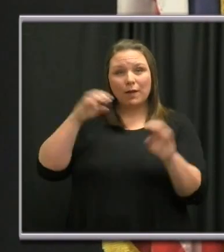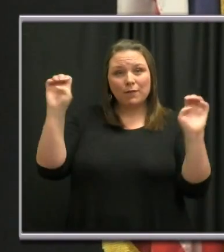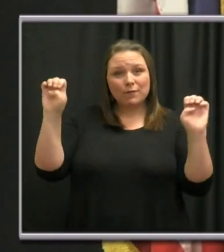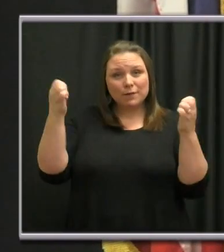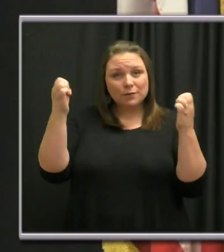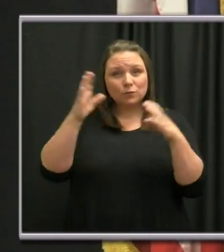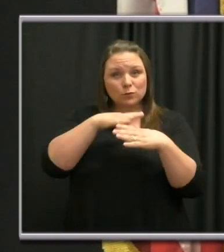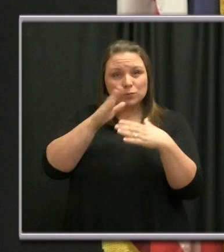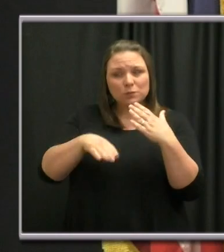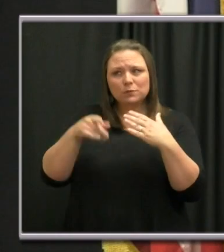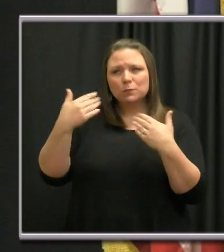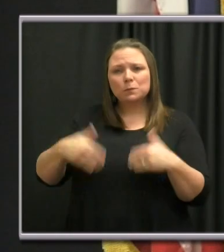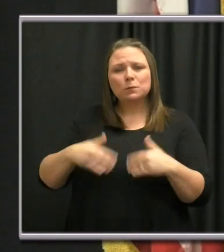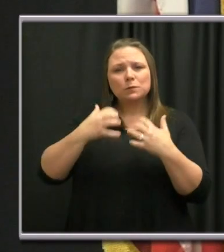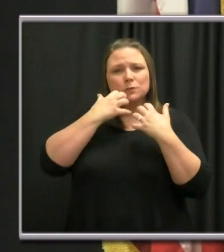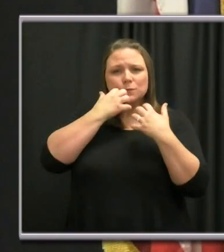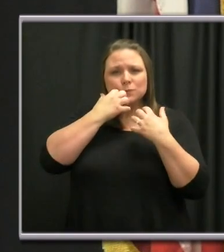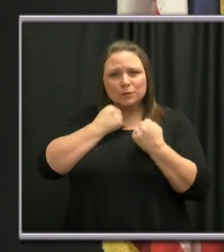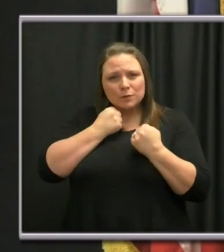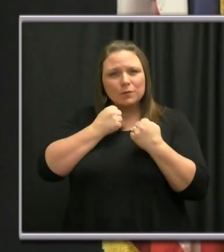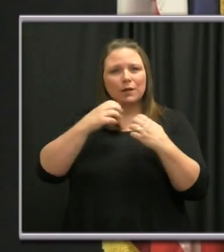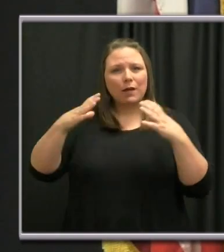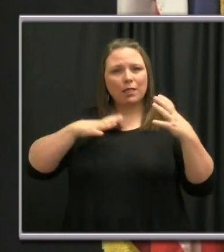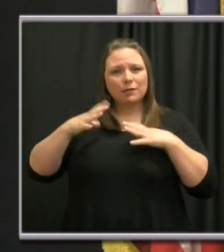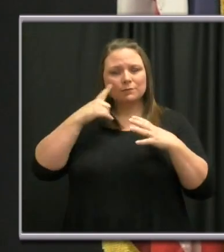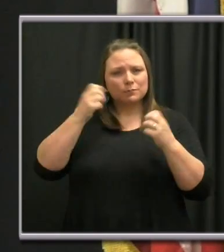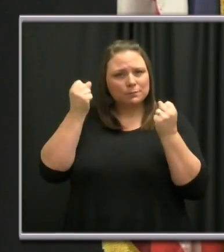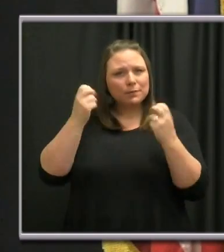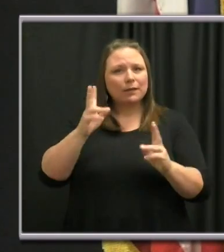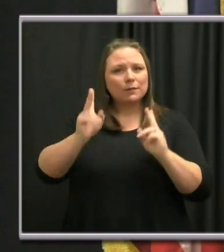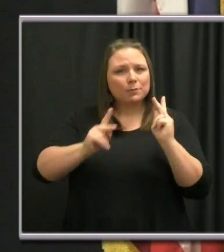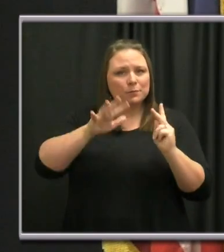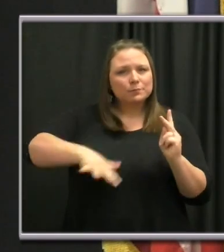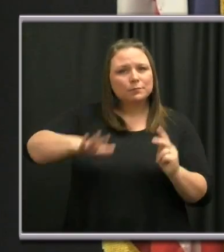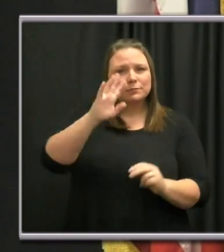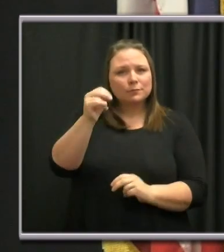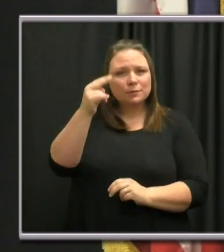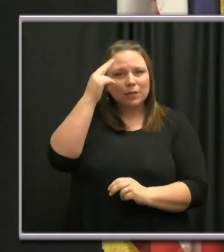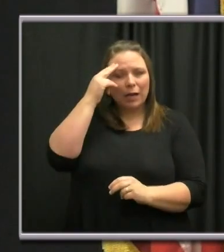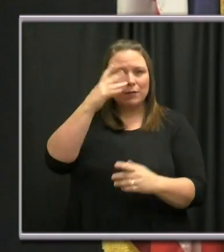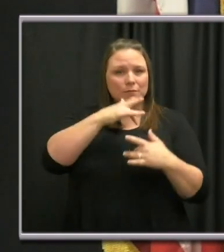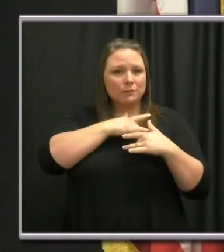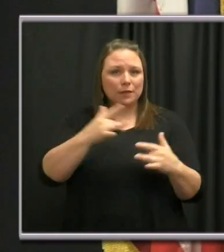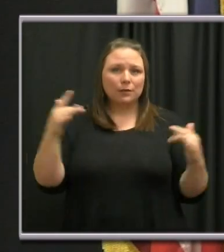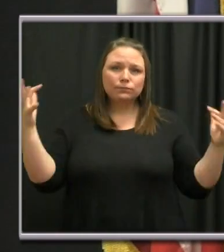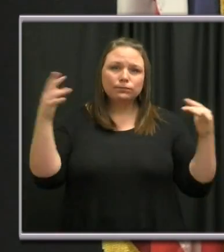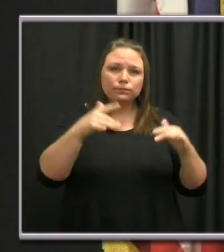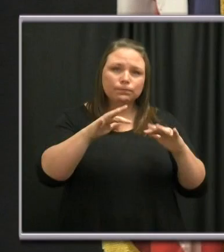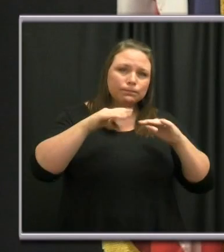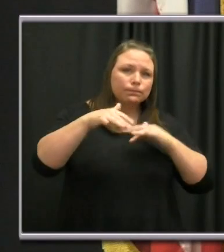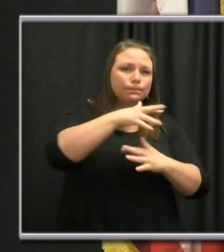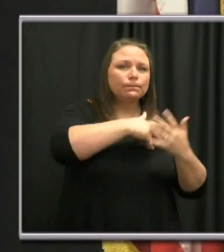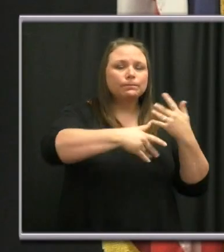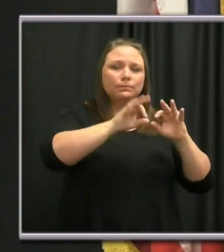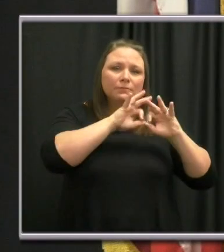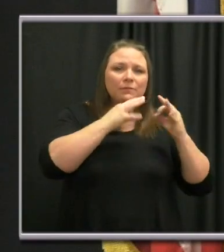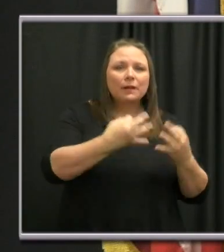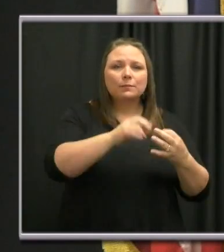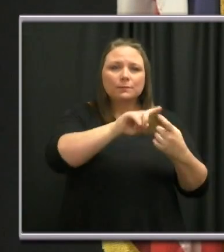AS WE HEAD INTO THE EASTER WEEKEND A SACRED HOLIDAY FOR MANY NASHVILLIANS THAT IS